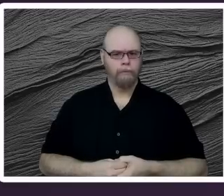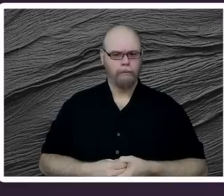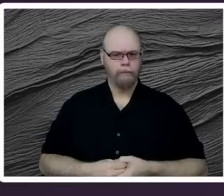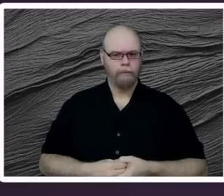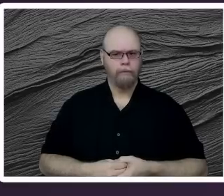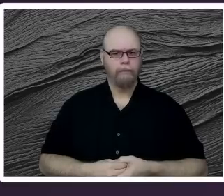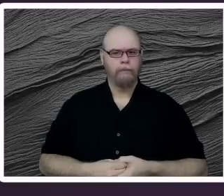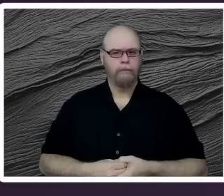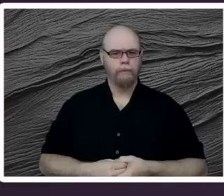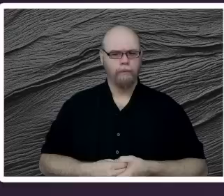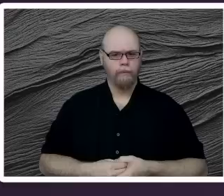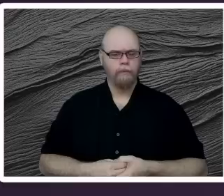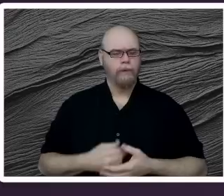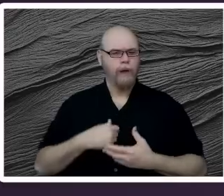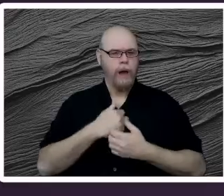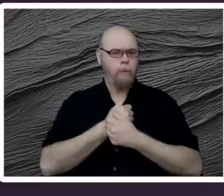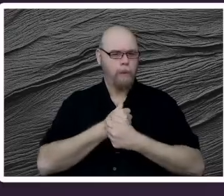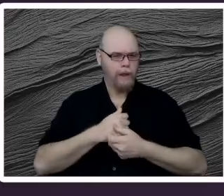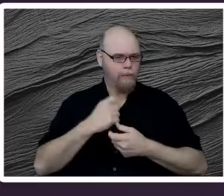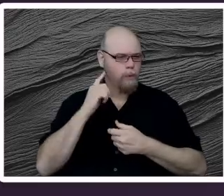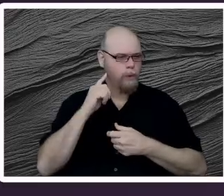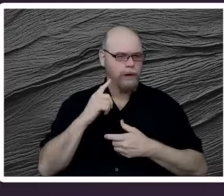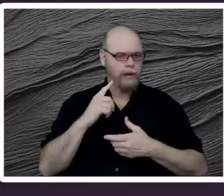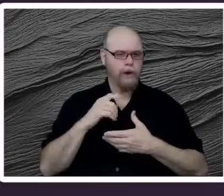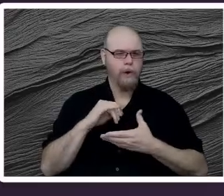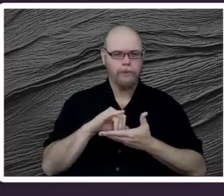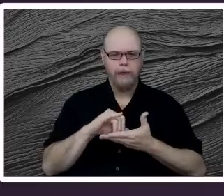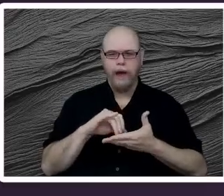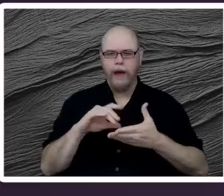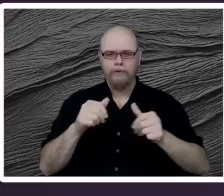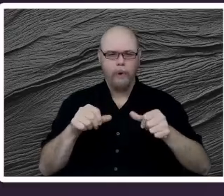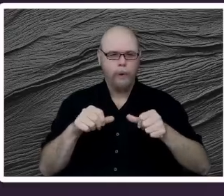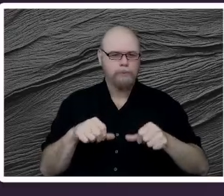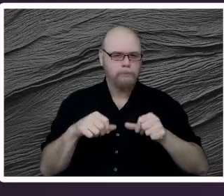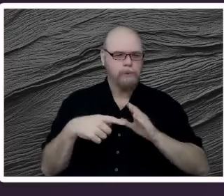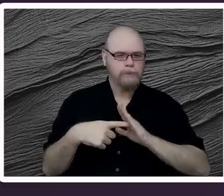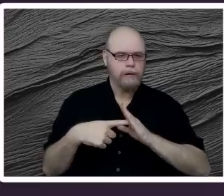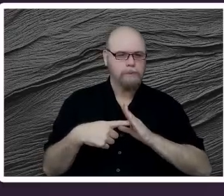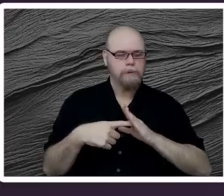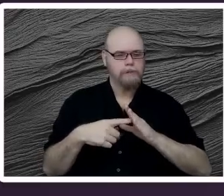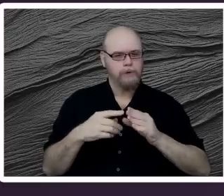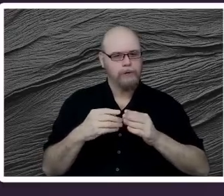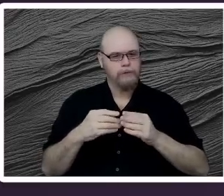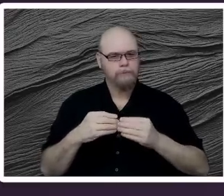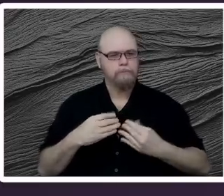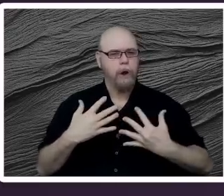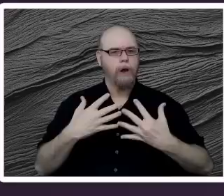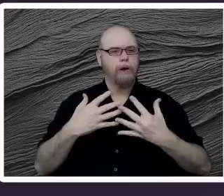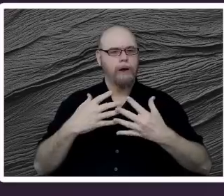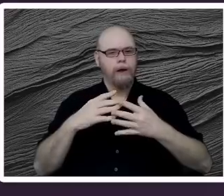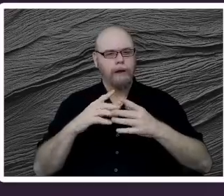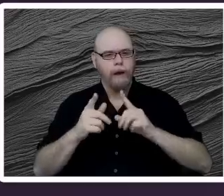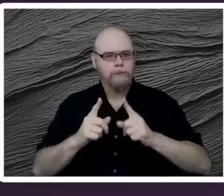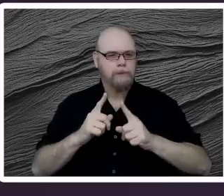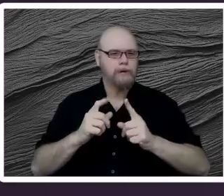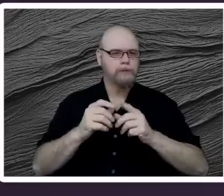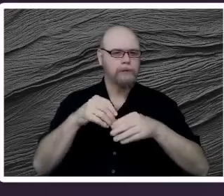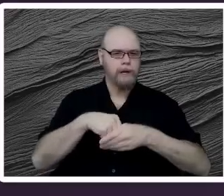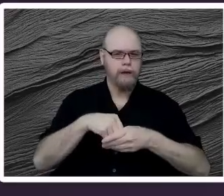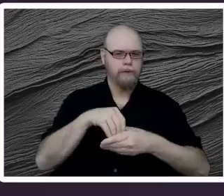poster exhibitions helped spark conversations in the classroom. So, with that, another example